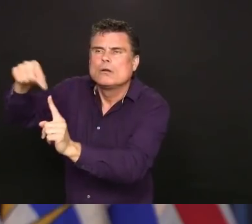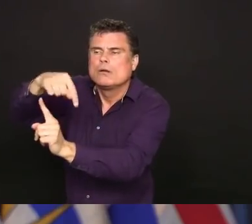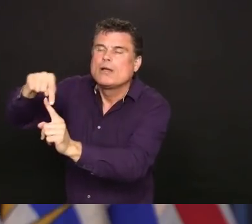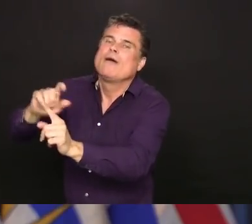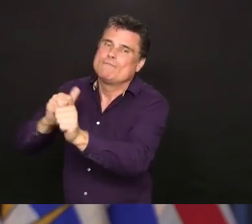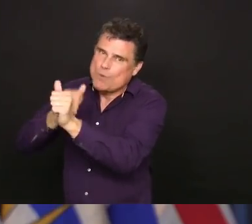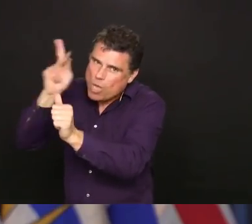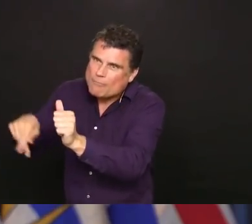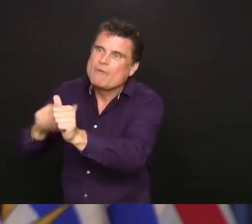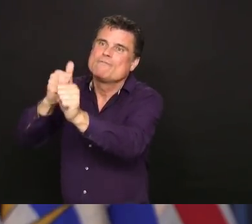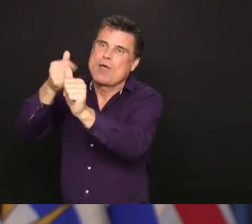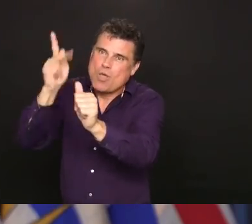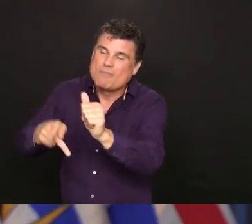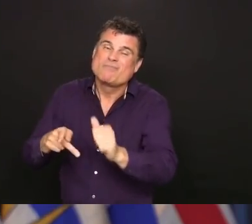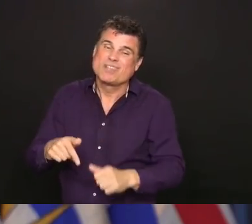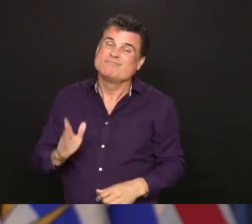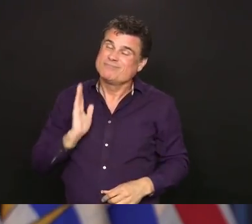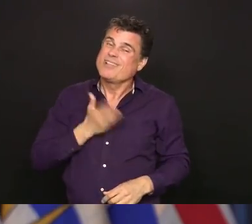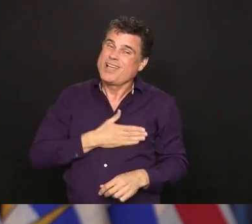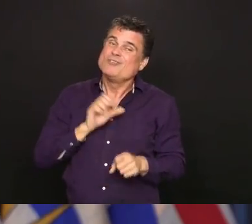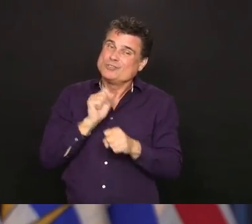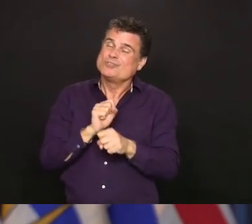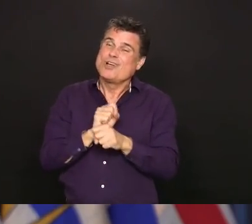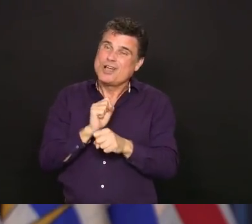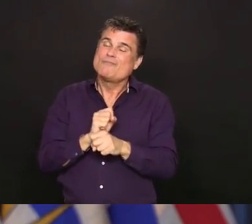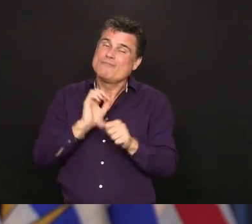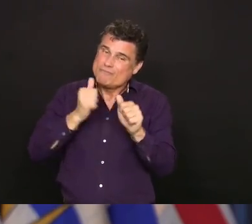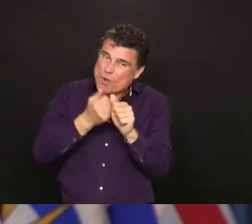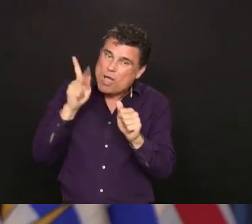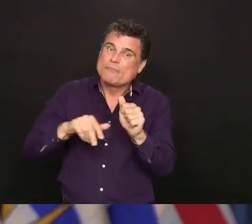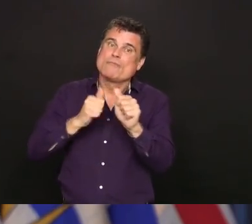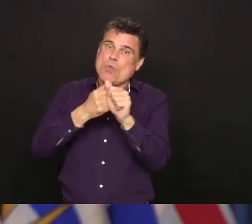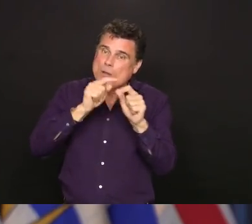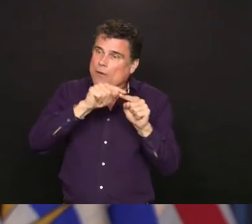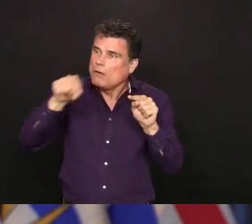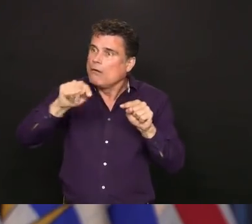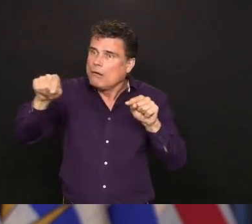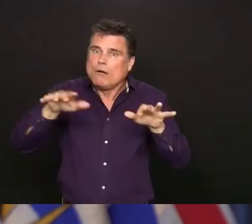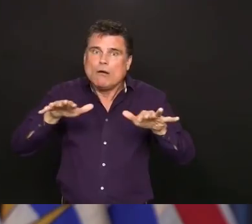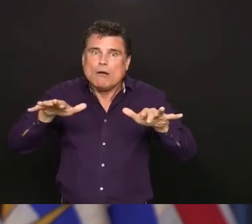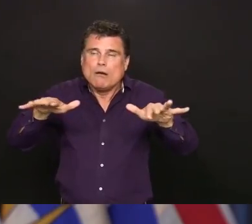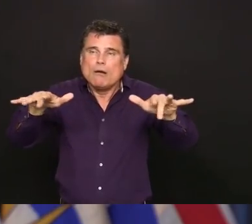Yes, that is the work we've been doing. Yes, we've been ramping it up and we expect to